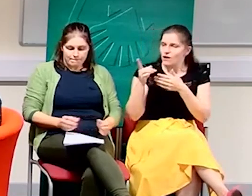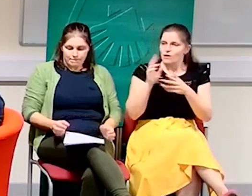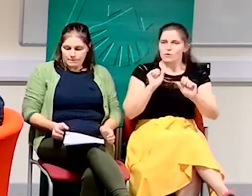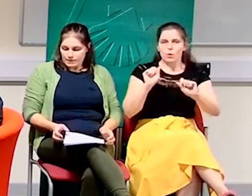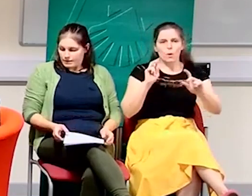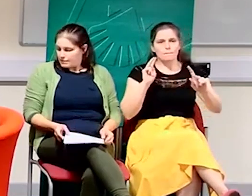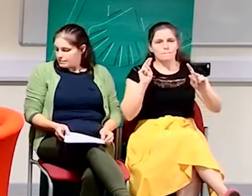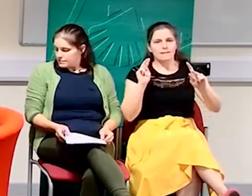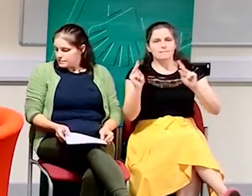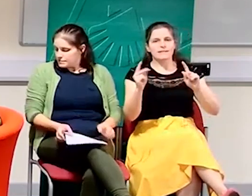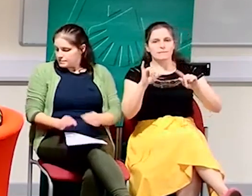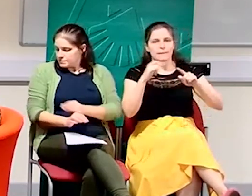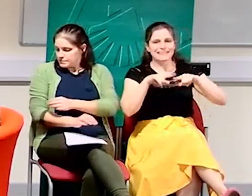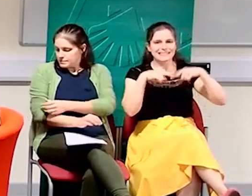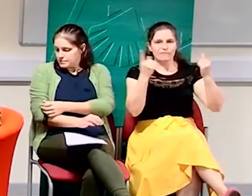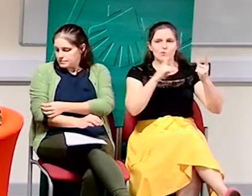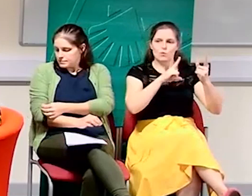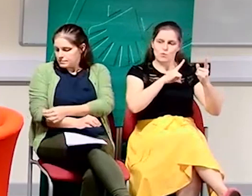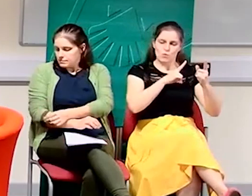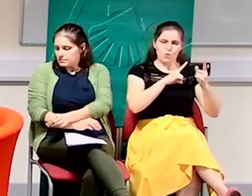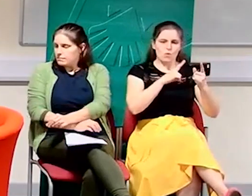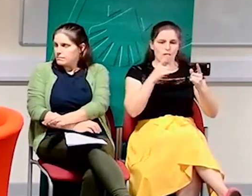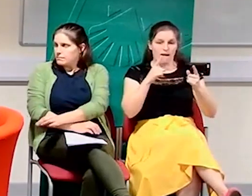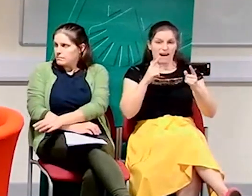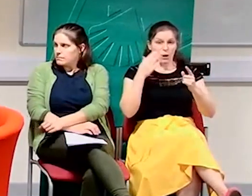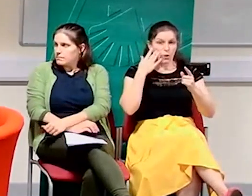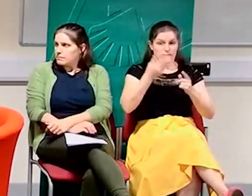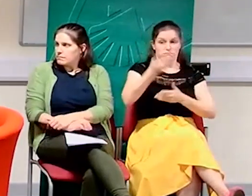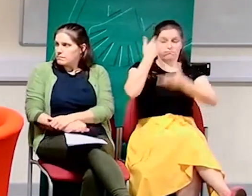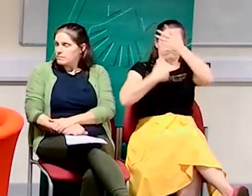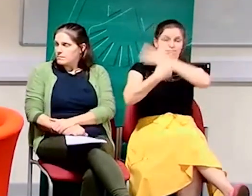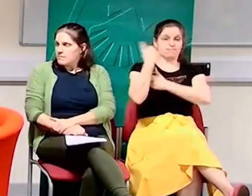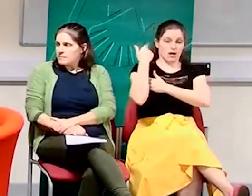your introduction that a lack of provision and support was part of the motivation for you for